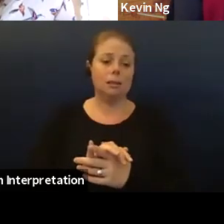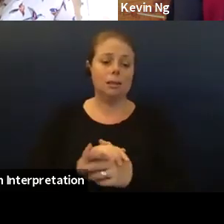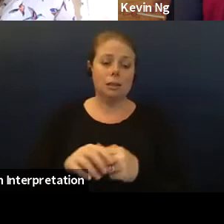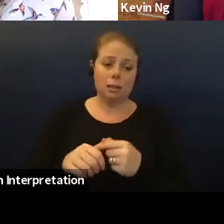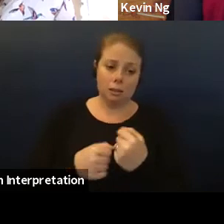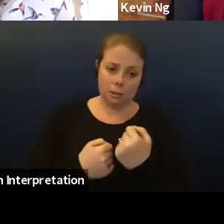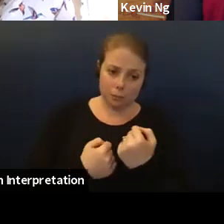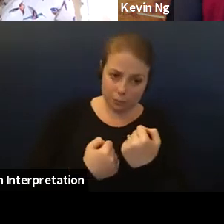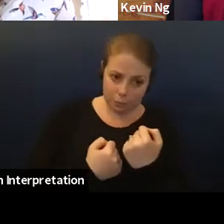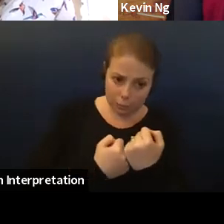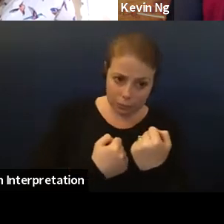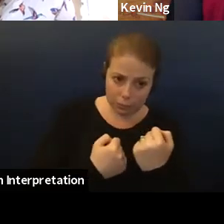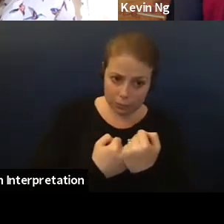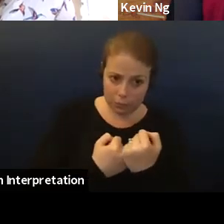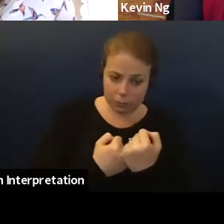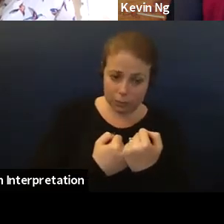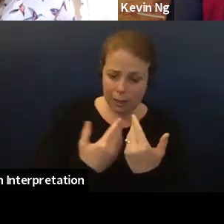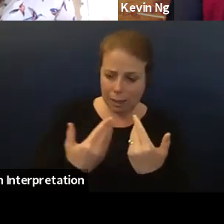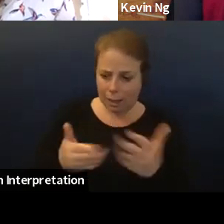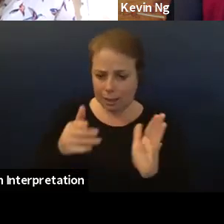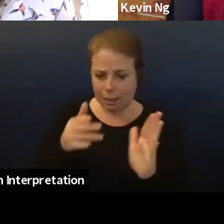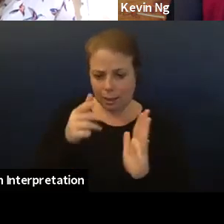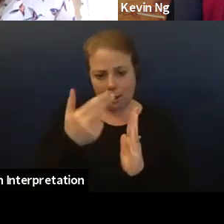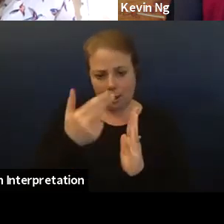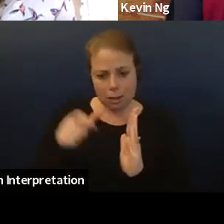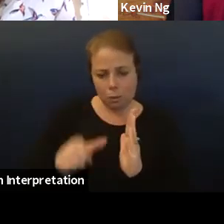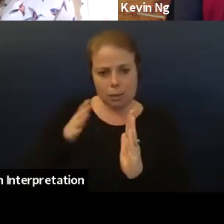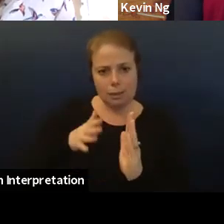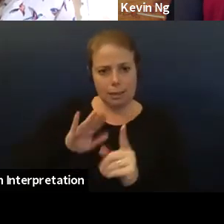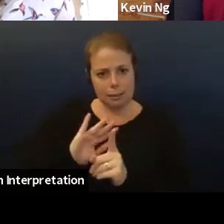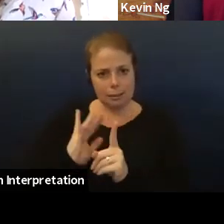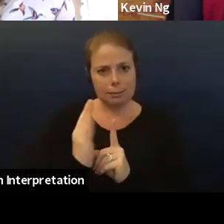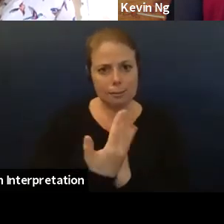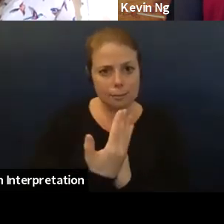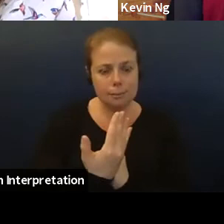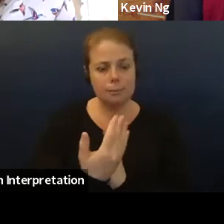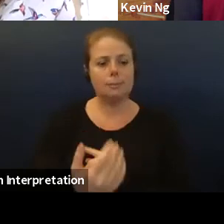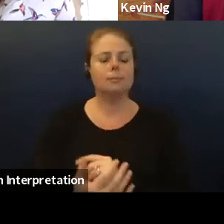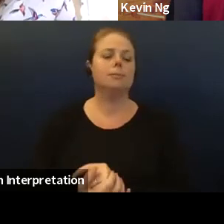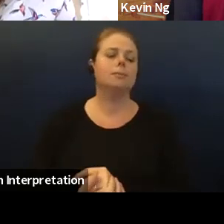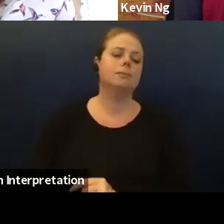any artist has to build around themselves, especially, you know, with the kind of like